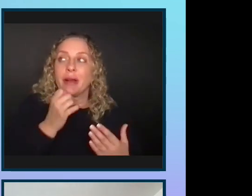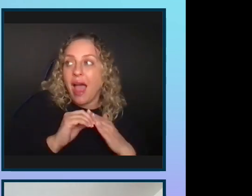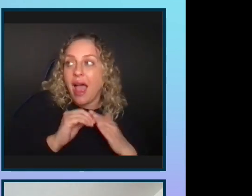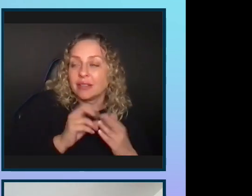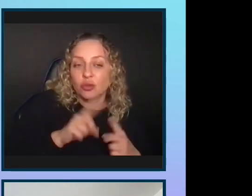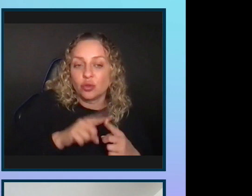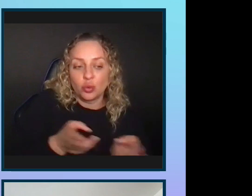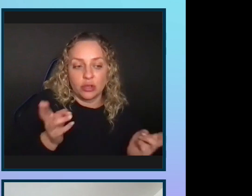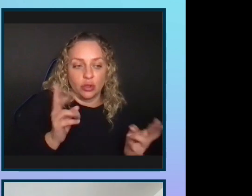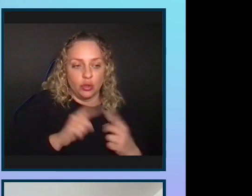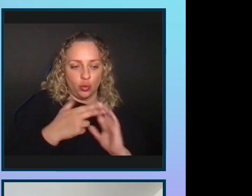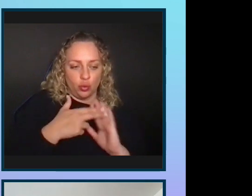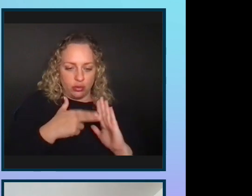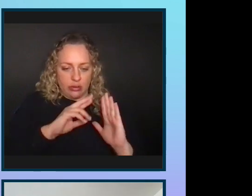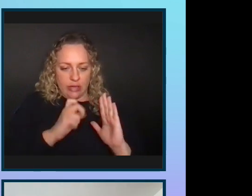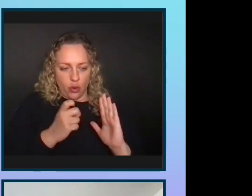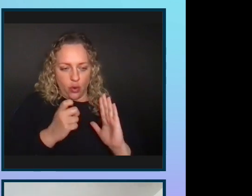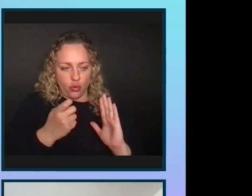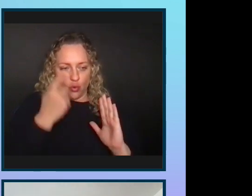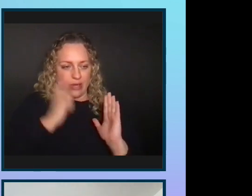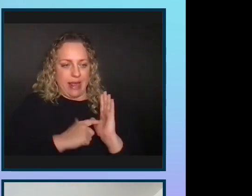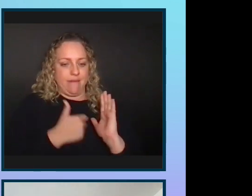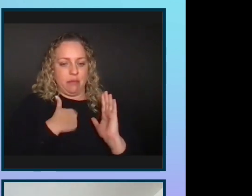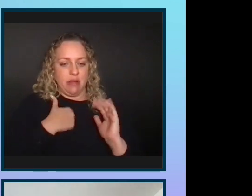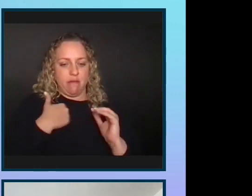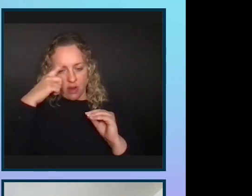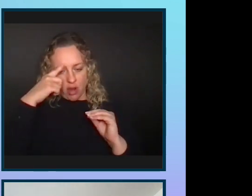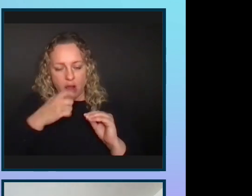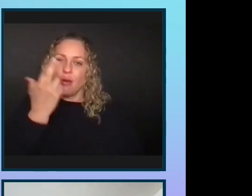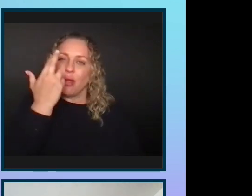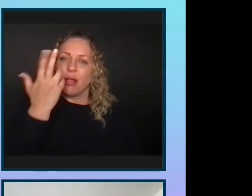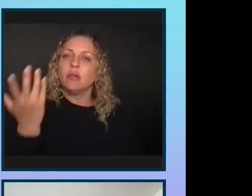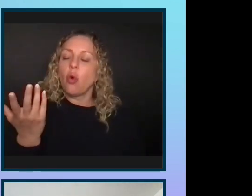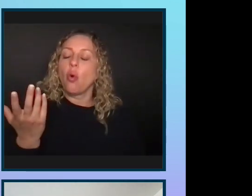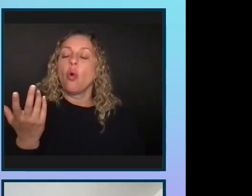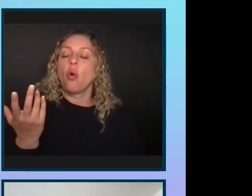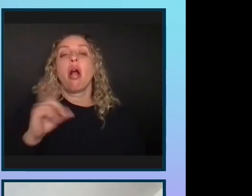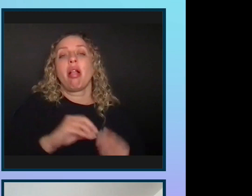to be diagnosed or identified as someone with cognitive disabilities. This number is absolutely massive,